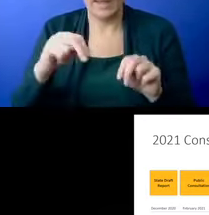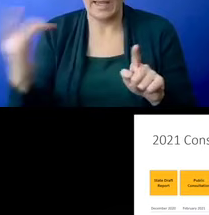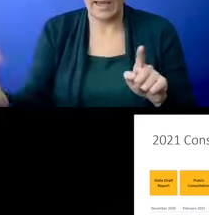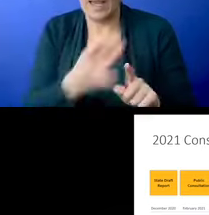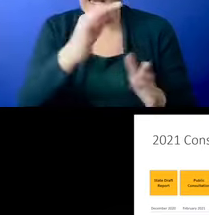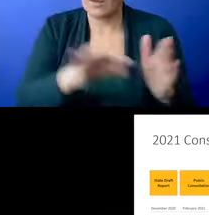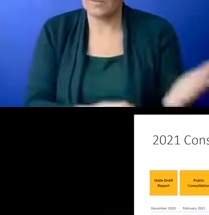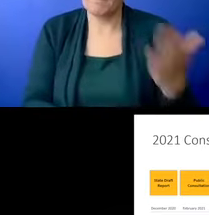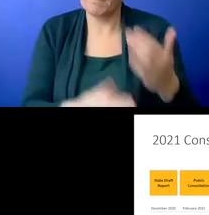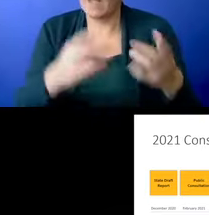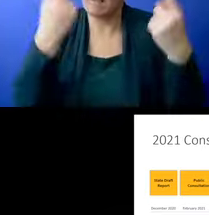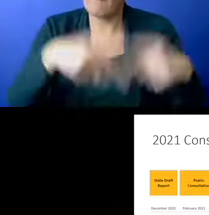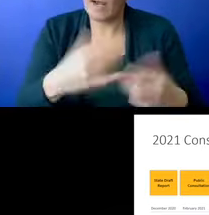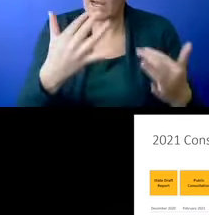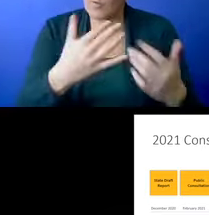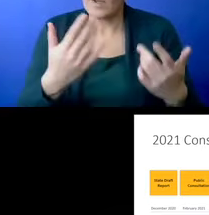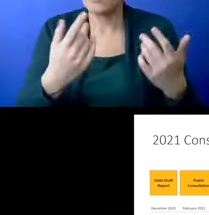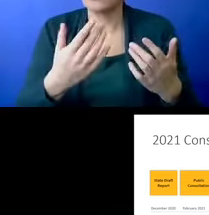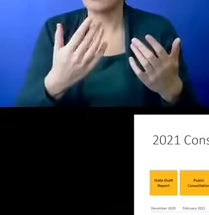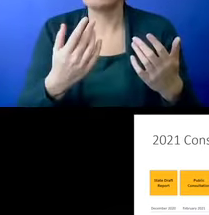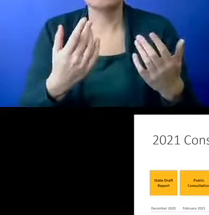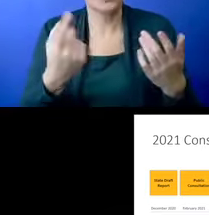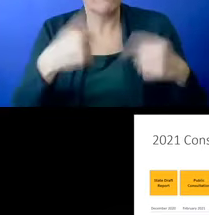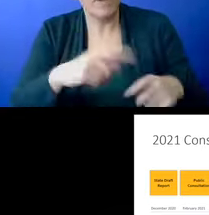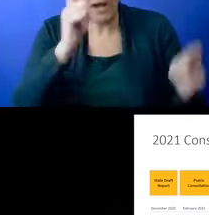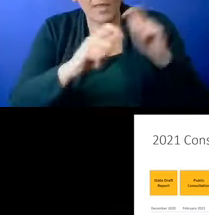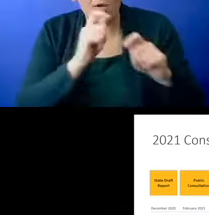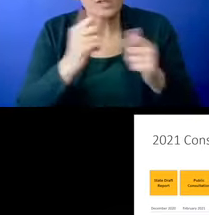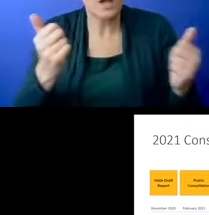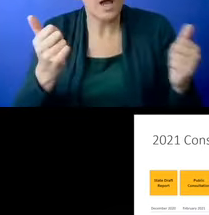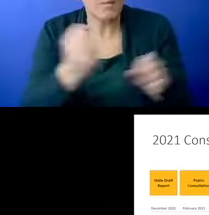or thoughts on those recommendations or areas for action.